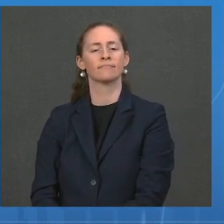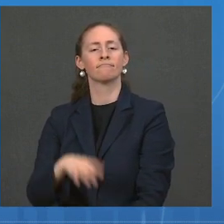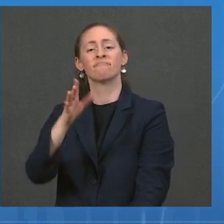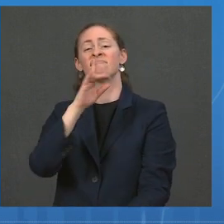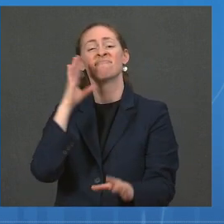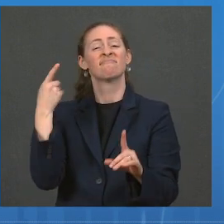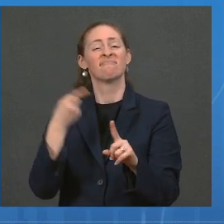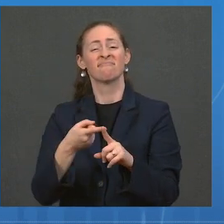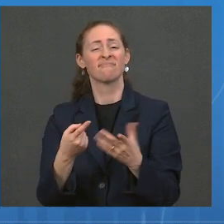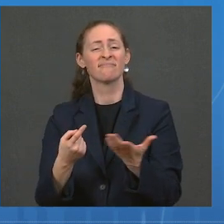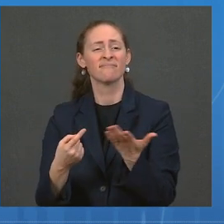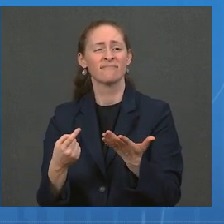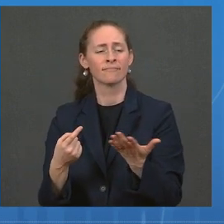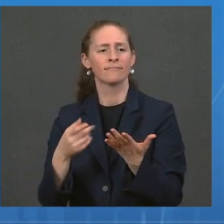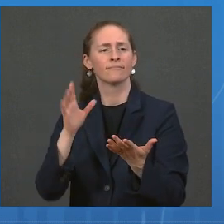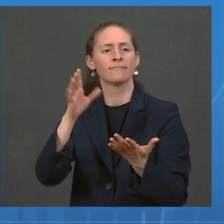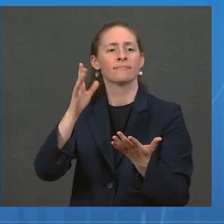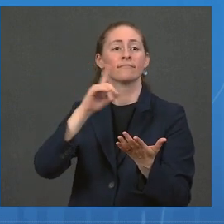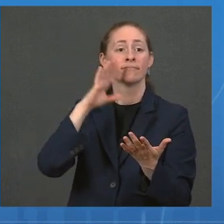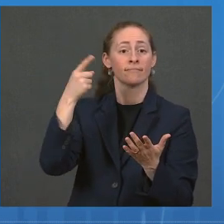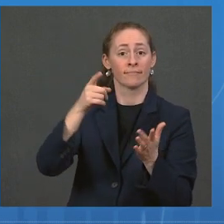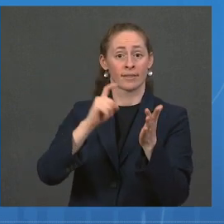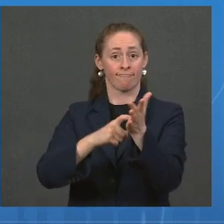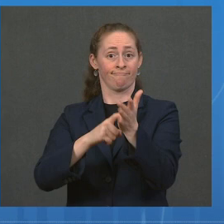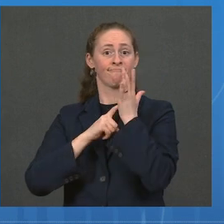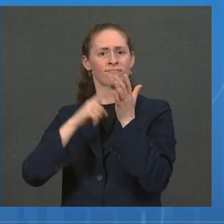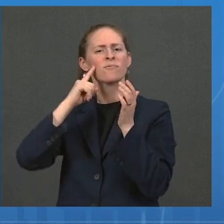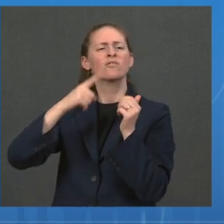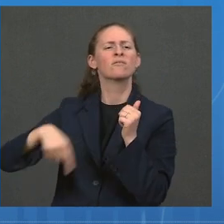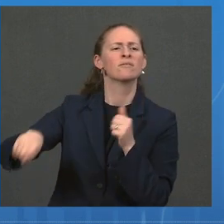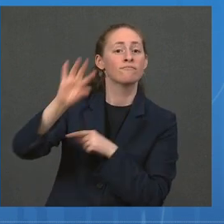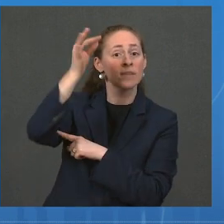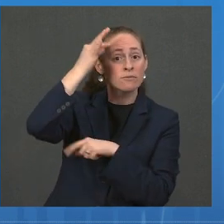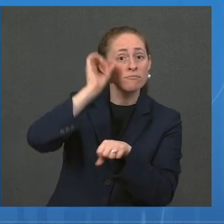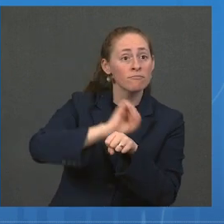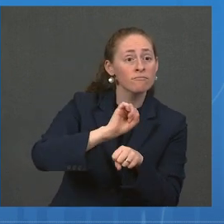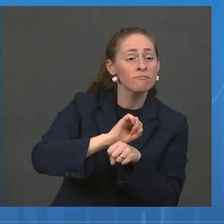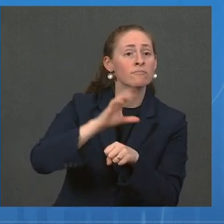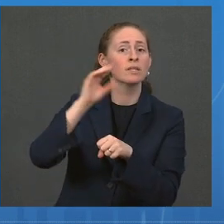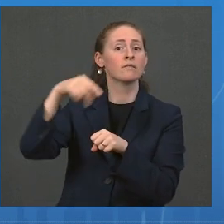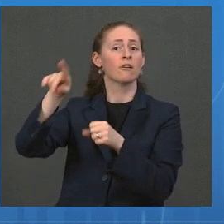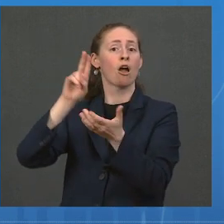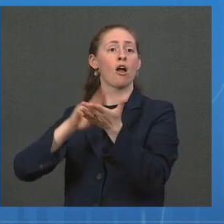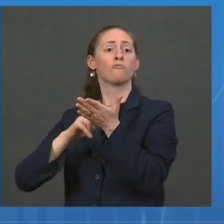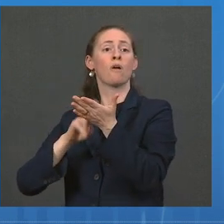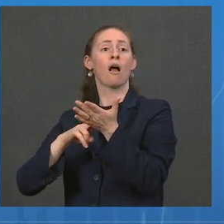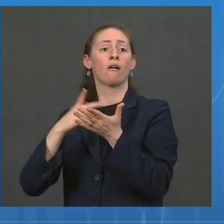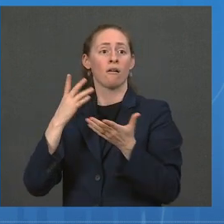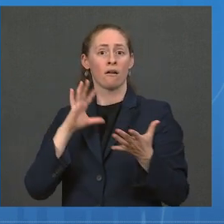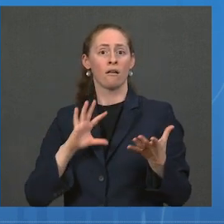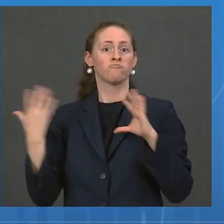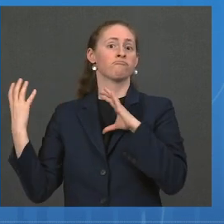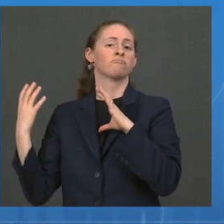So, the bottom line is this: The requirements for federal workers and contractors will not cause disruptions to government services